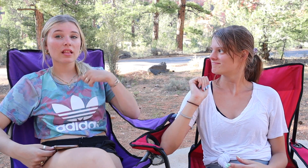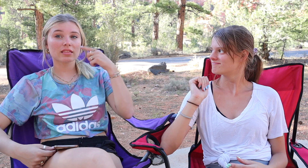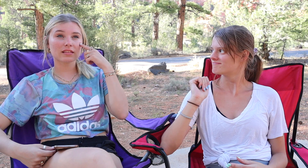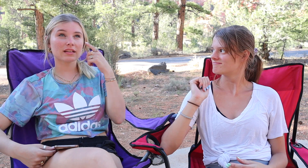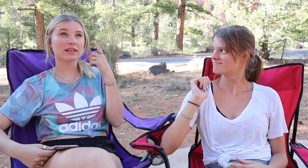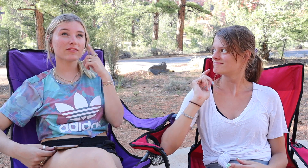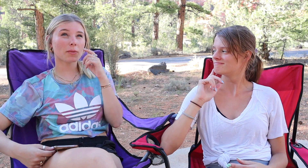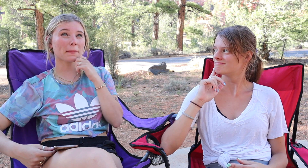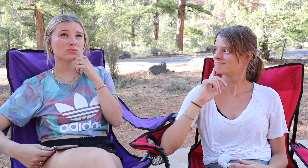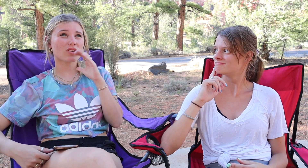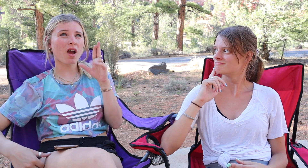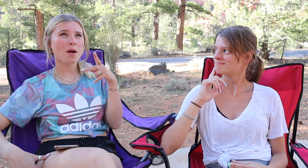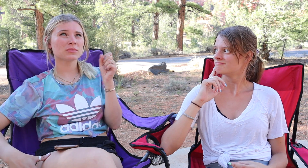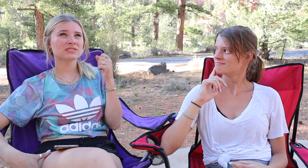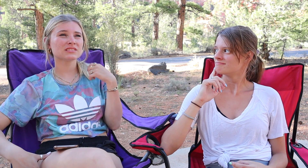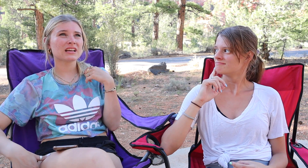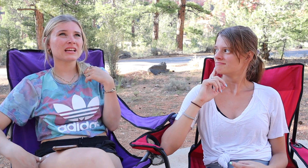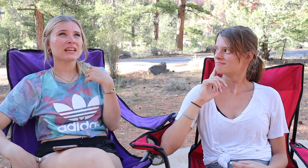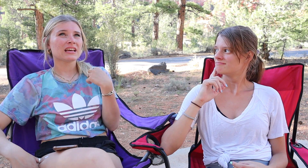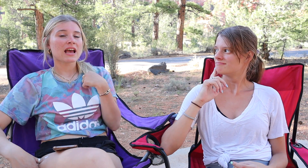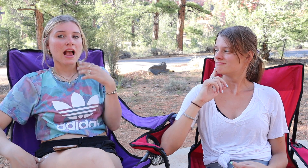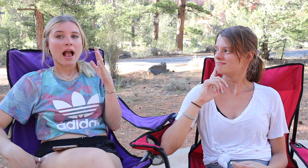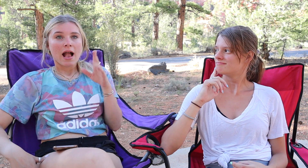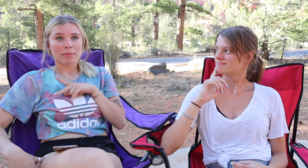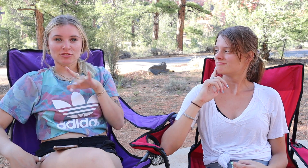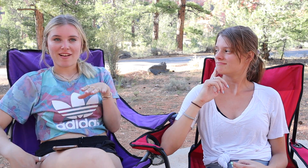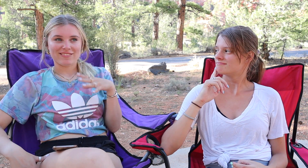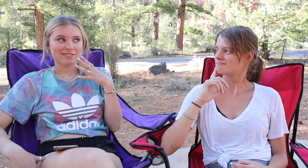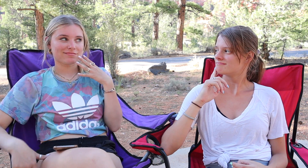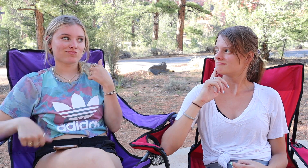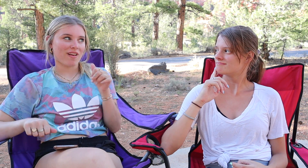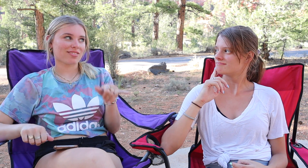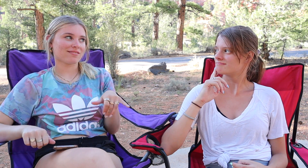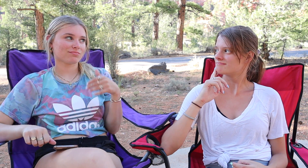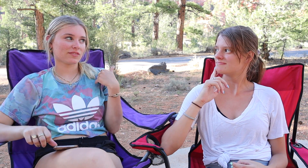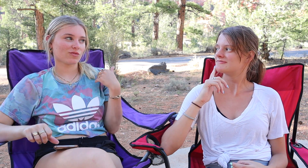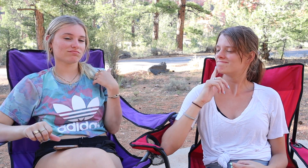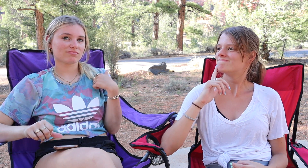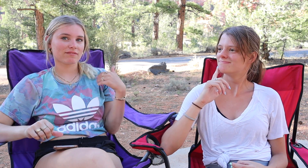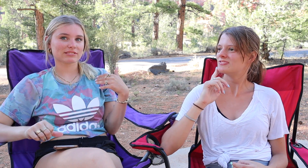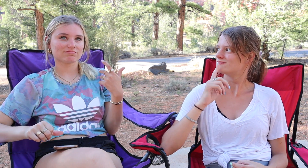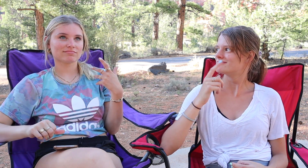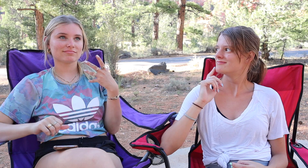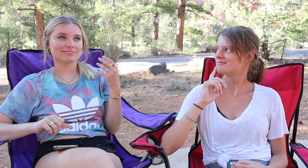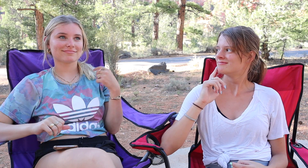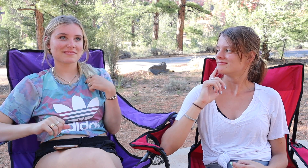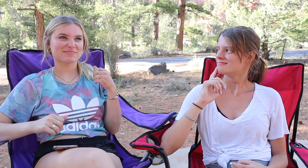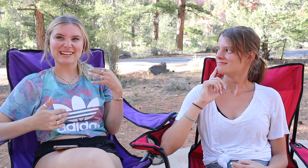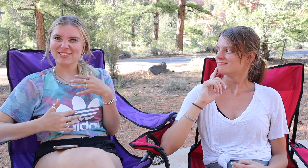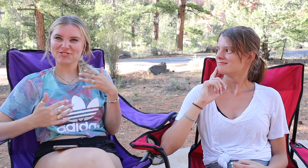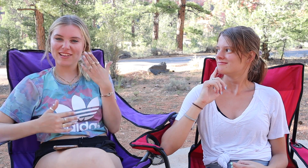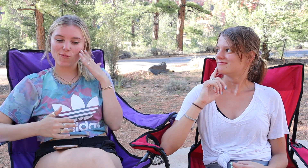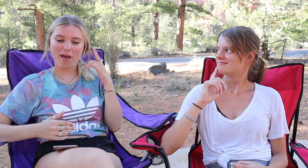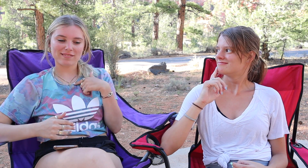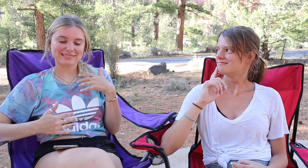C: I think that menstrual cup is I personally haven't tried it yet I am scared to try that I don't know why